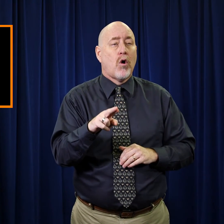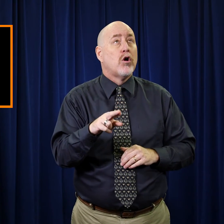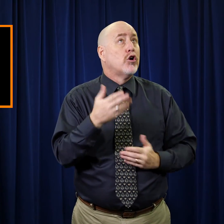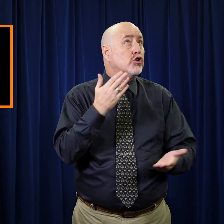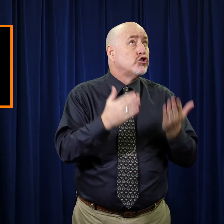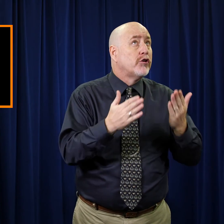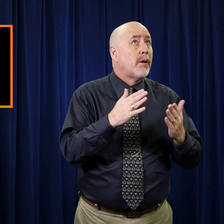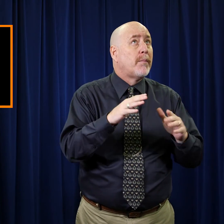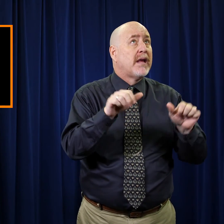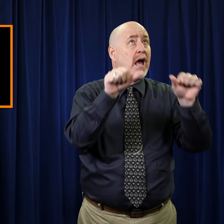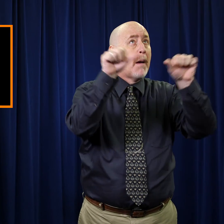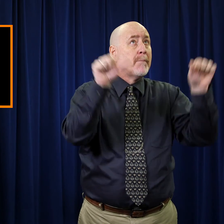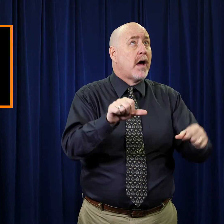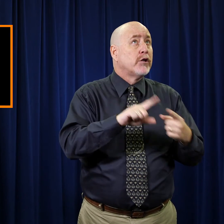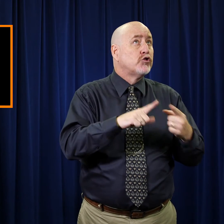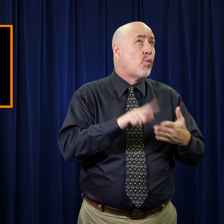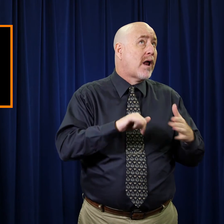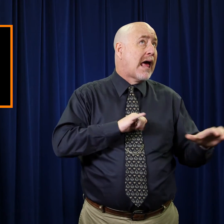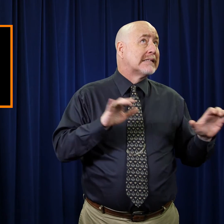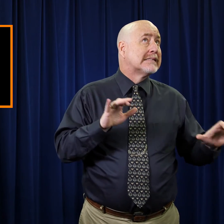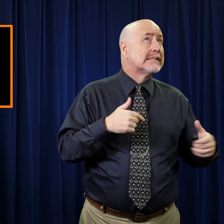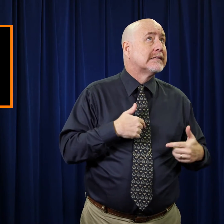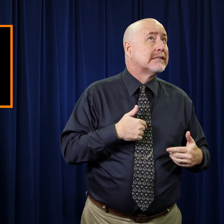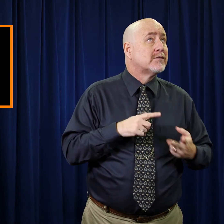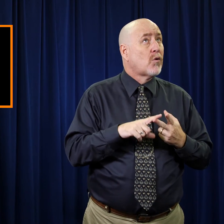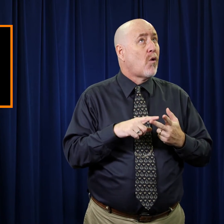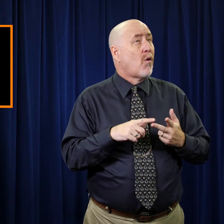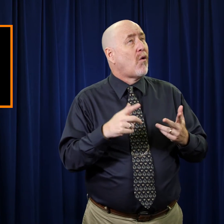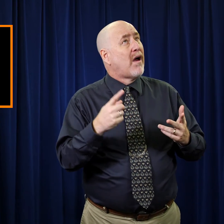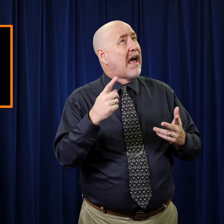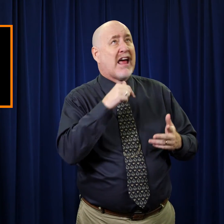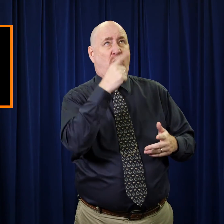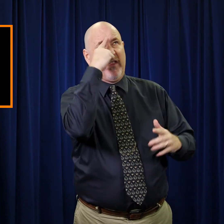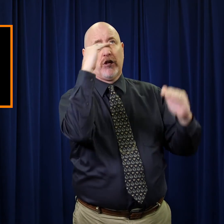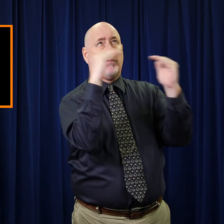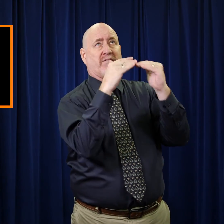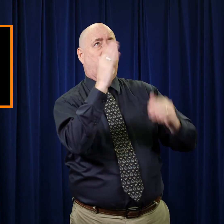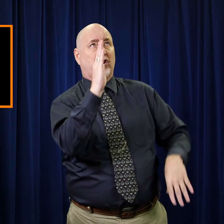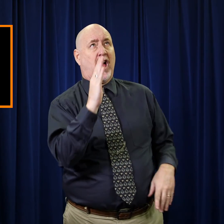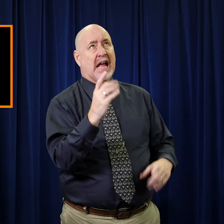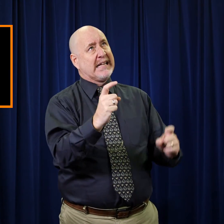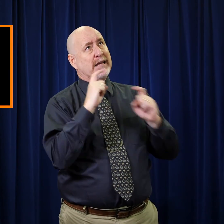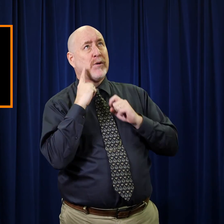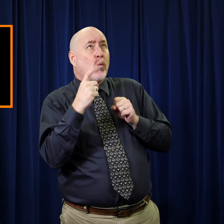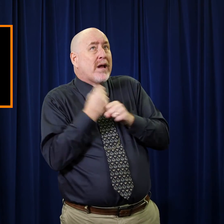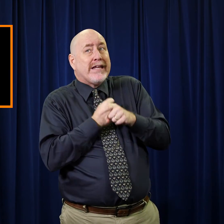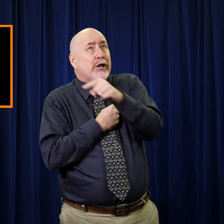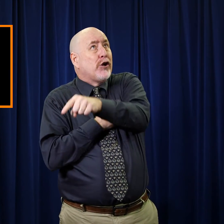or "Shouldn't there be a monument to my work?" or "I just don't think you're being fair, God. Couldn't you